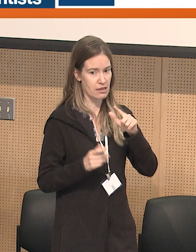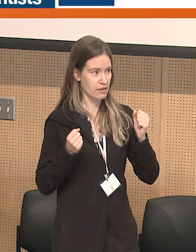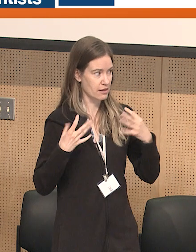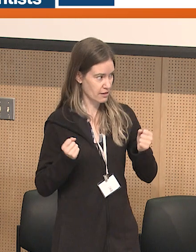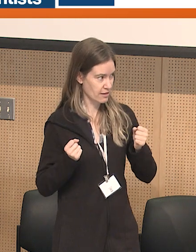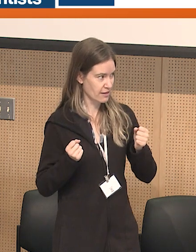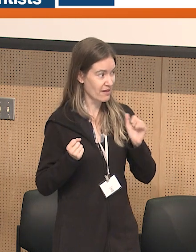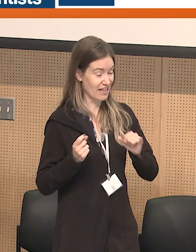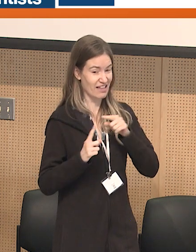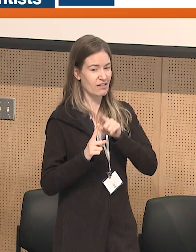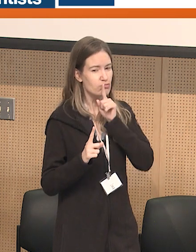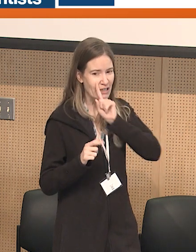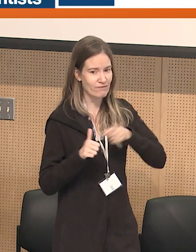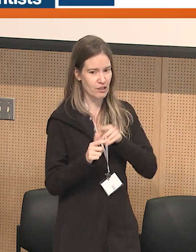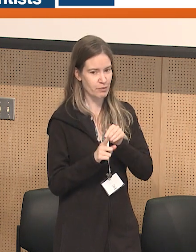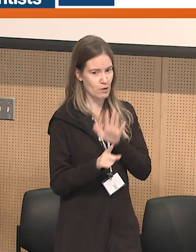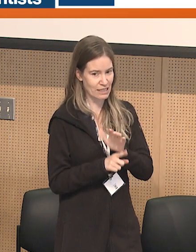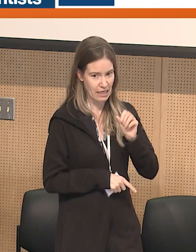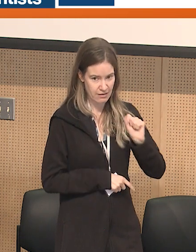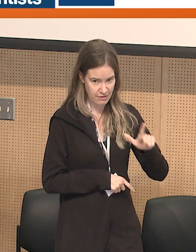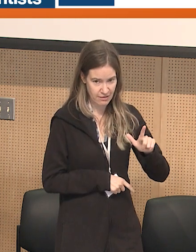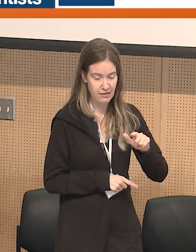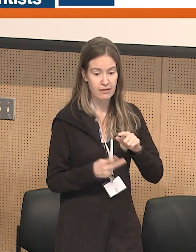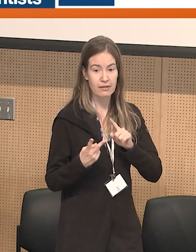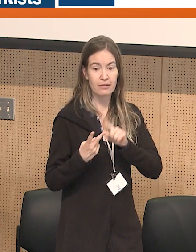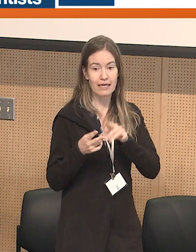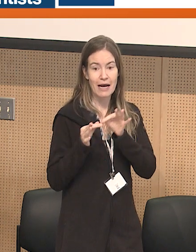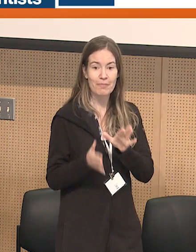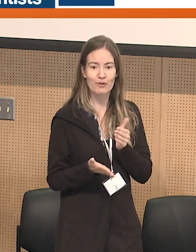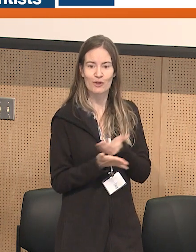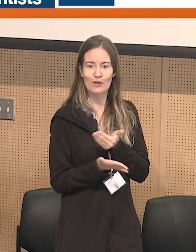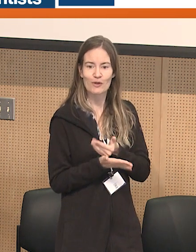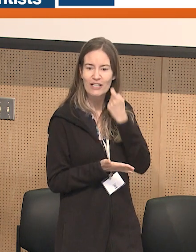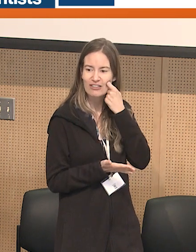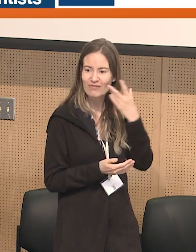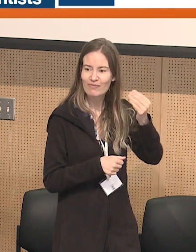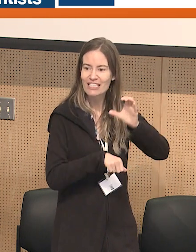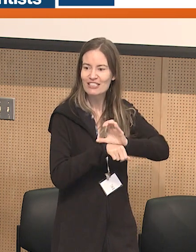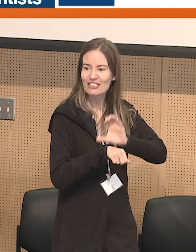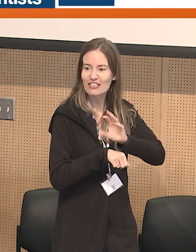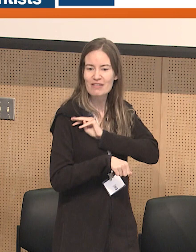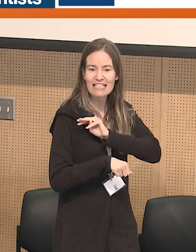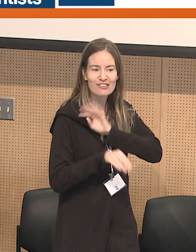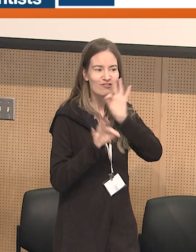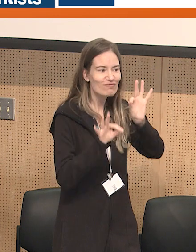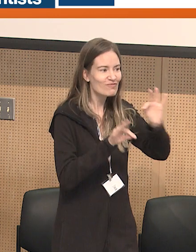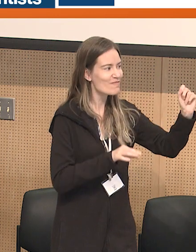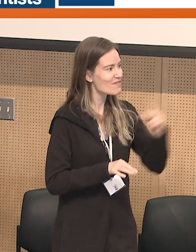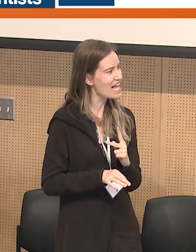and knows the content, and that tutor was one that really gave me an understanding.